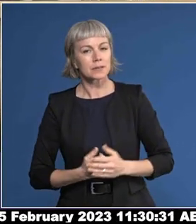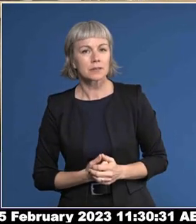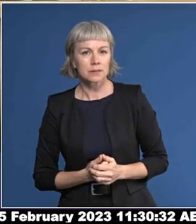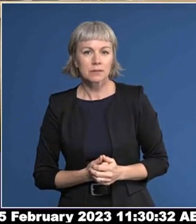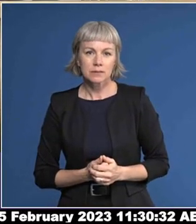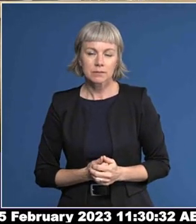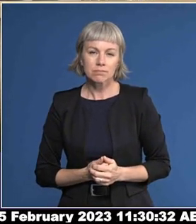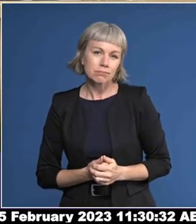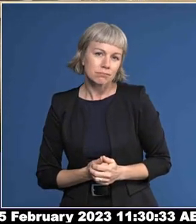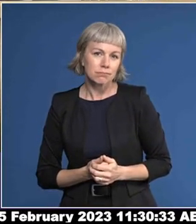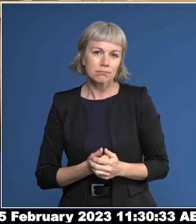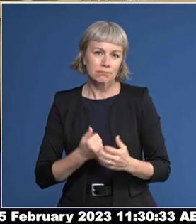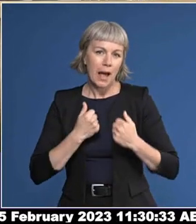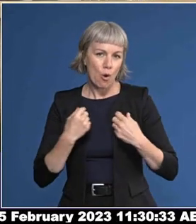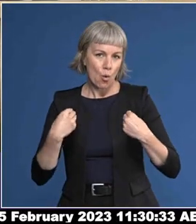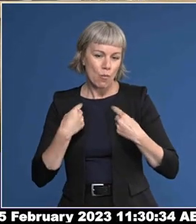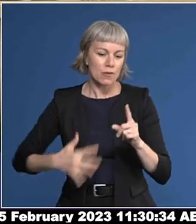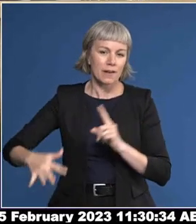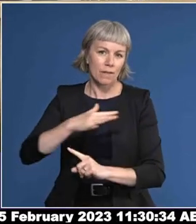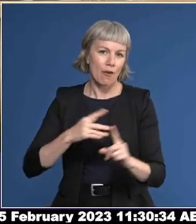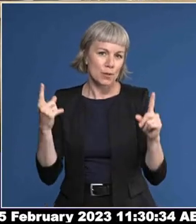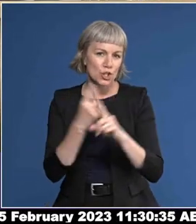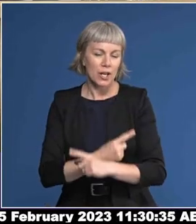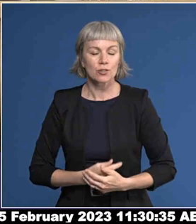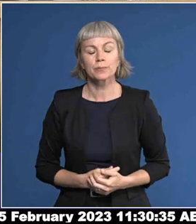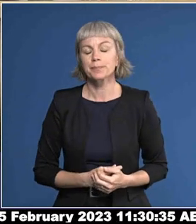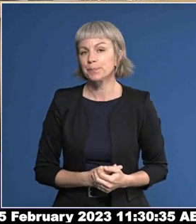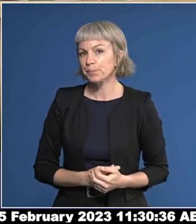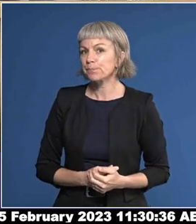our corporate environment. MS EASTMAN: Before your time, one strategy used within